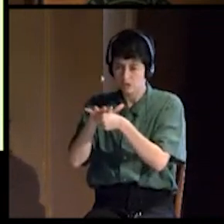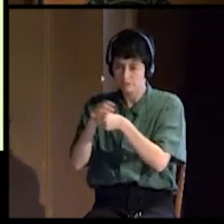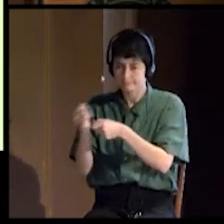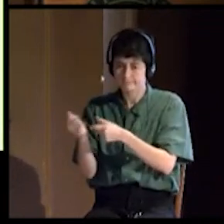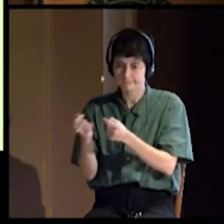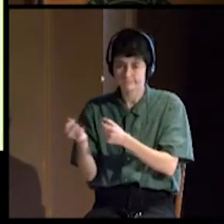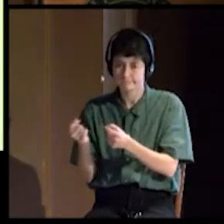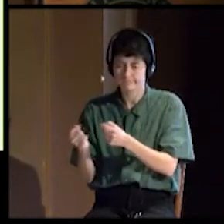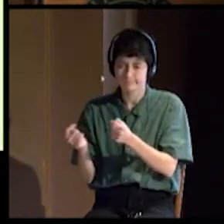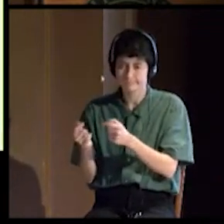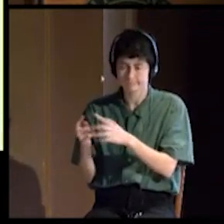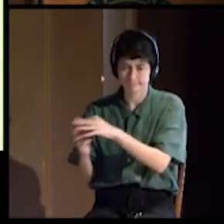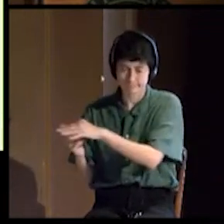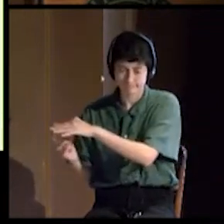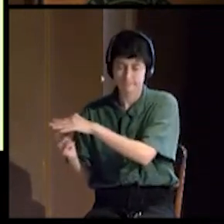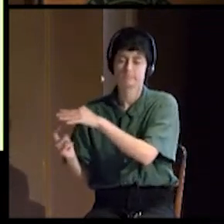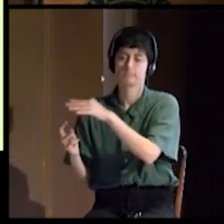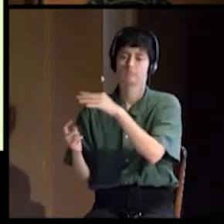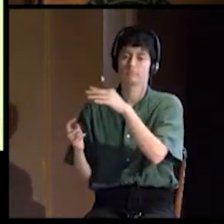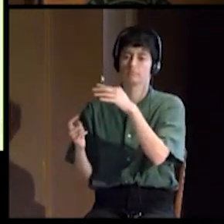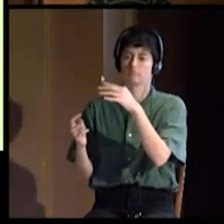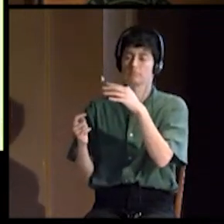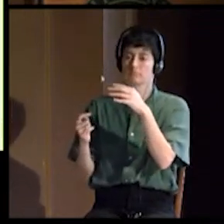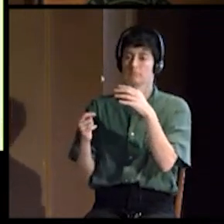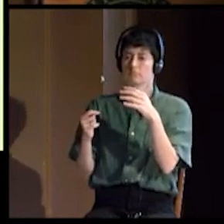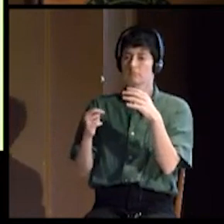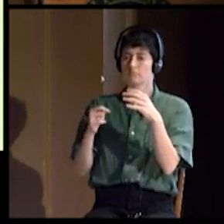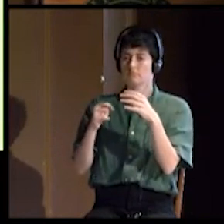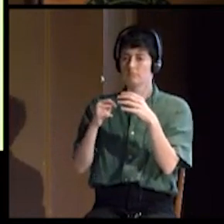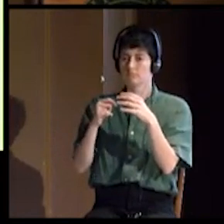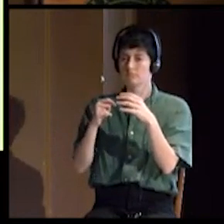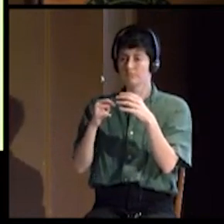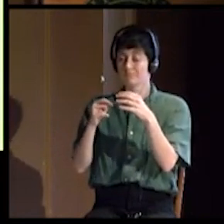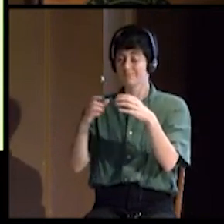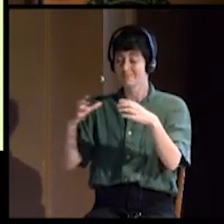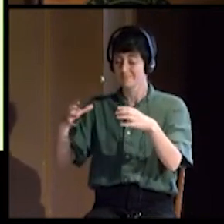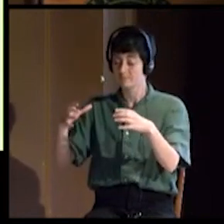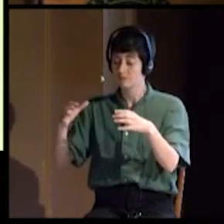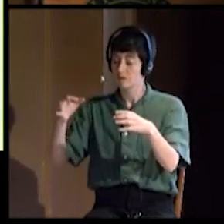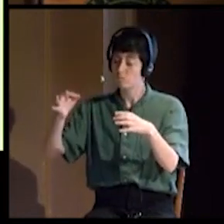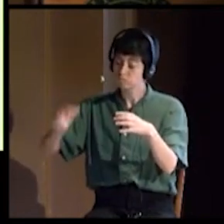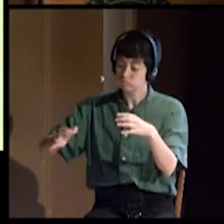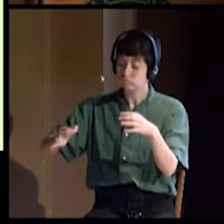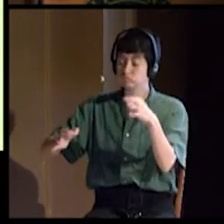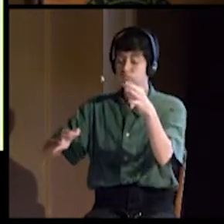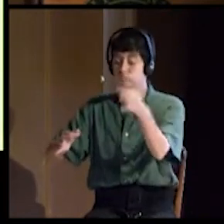And then you grow sparse large crystals. And so it's this interval above the liquidous that permits eruption.